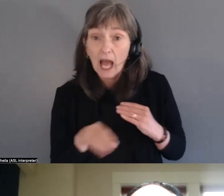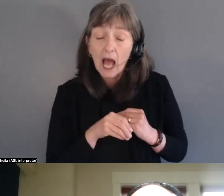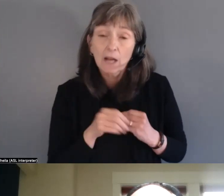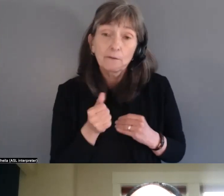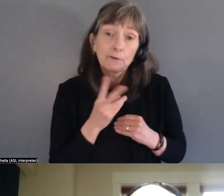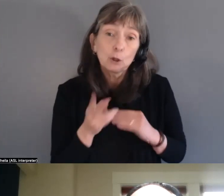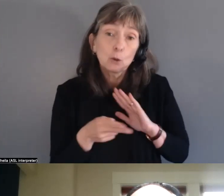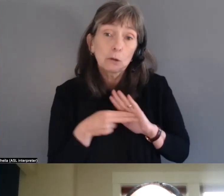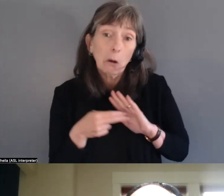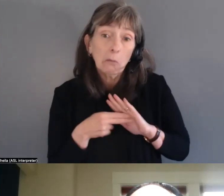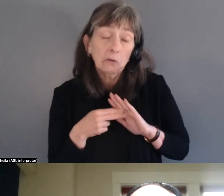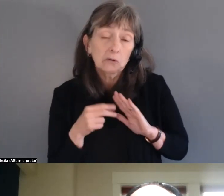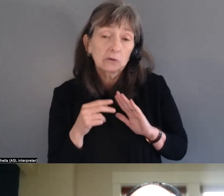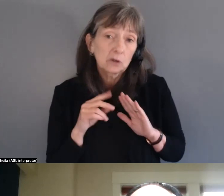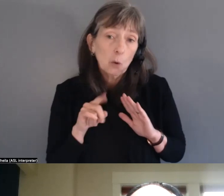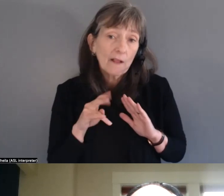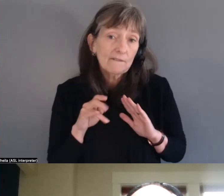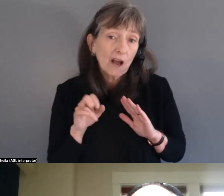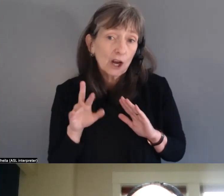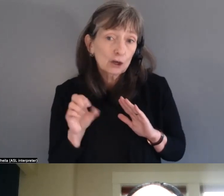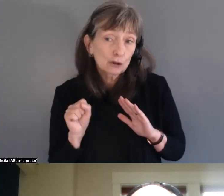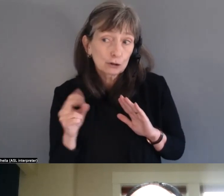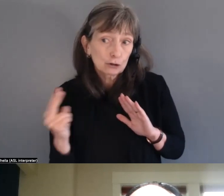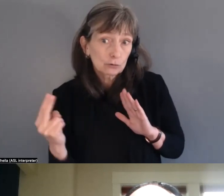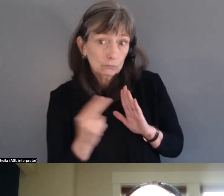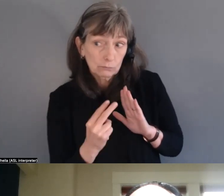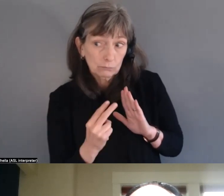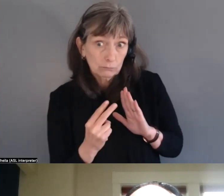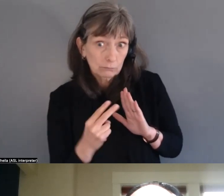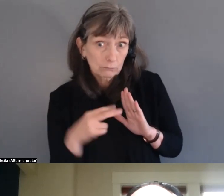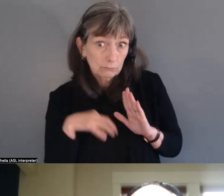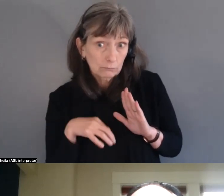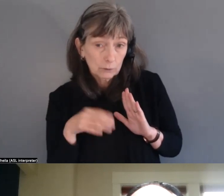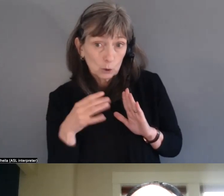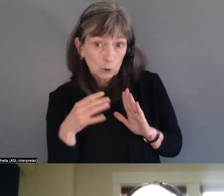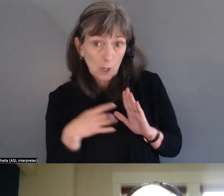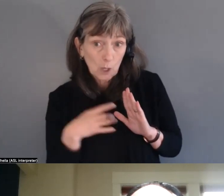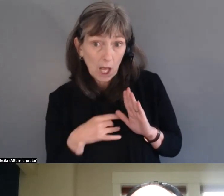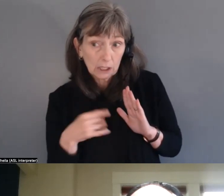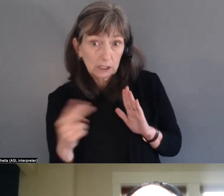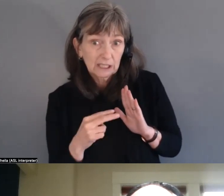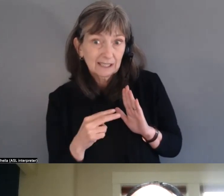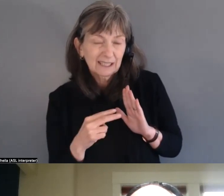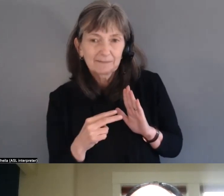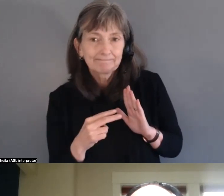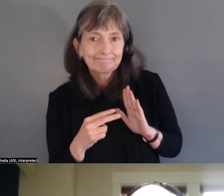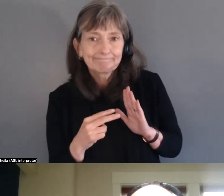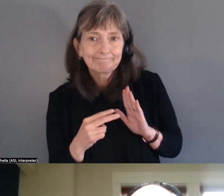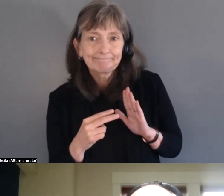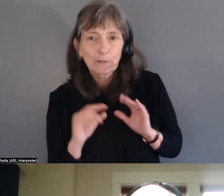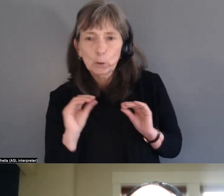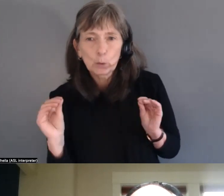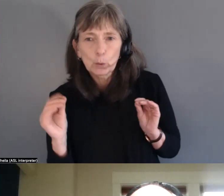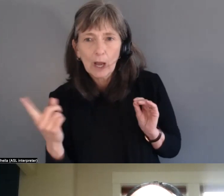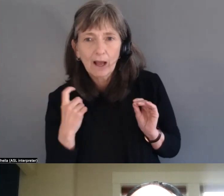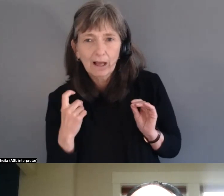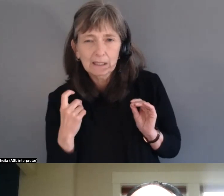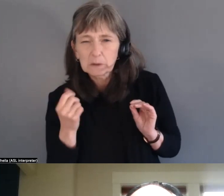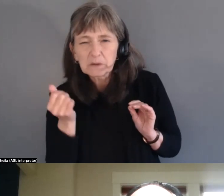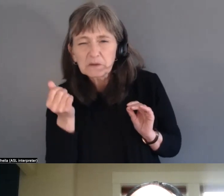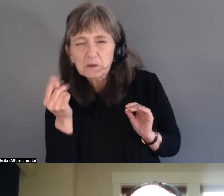perspective? Are they useful?" I think this needs to be more collaborative. I think if book sellers